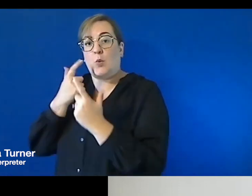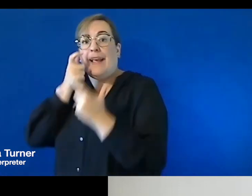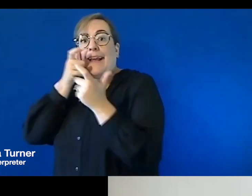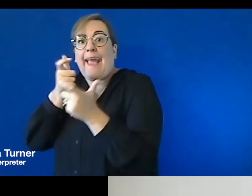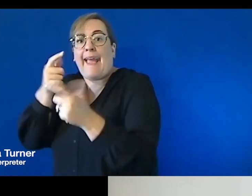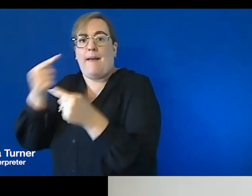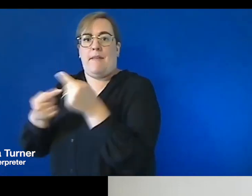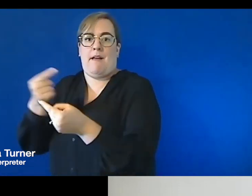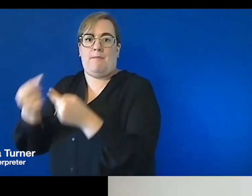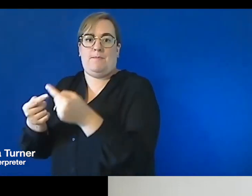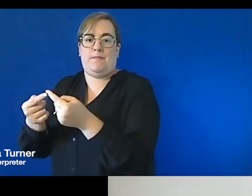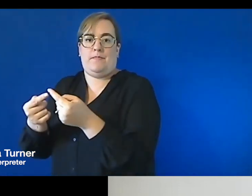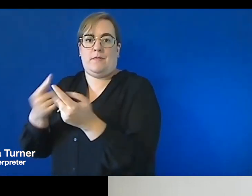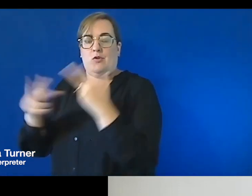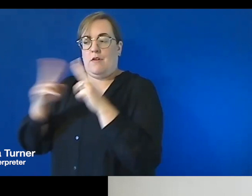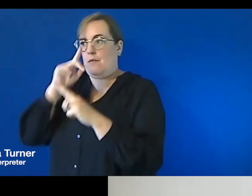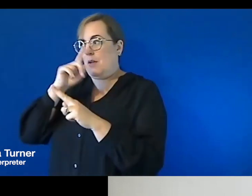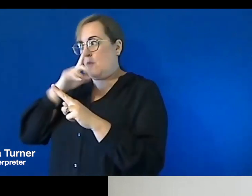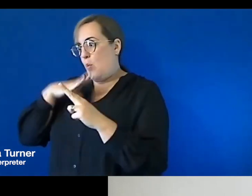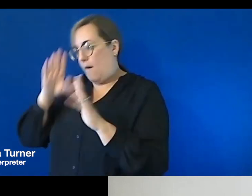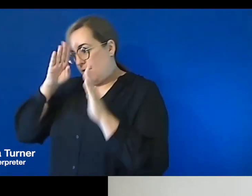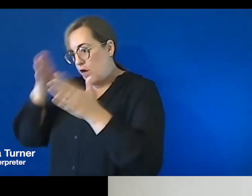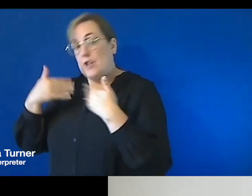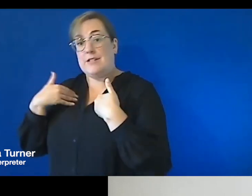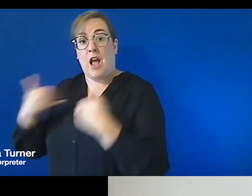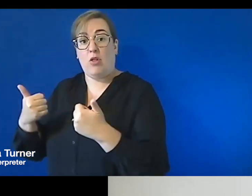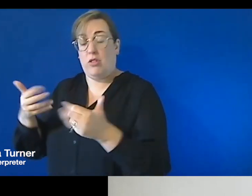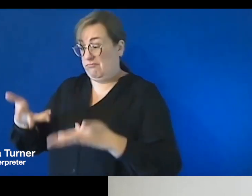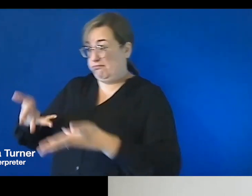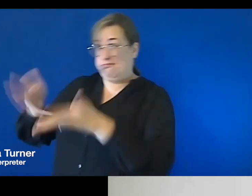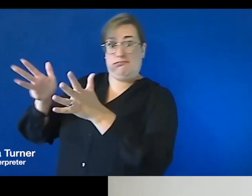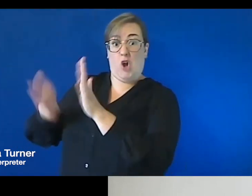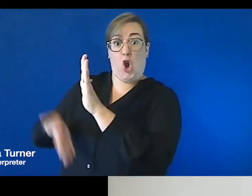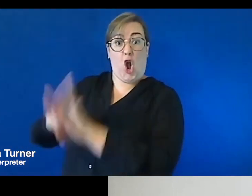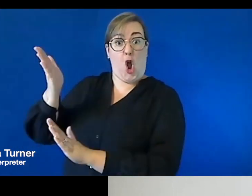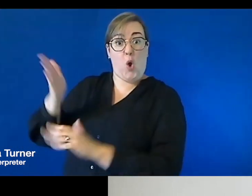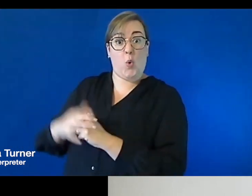would love to be focused on health, so let's do it. Not think technology or insurance because